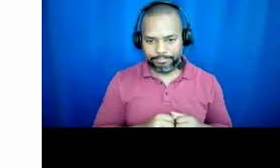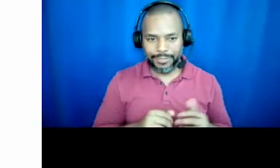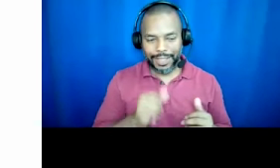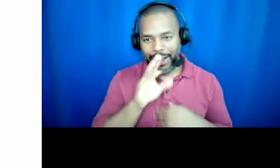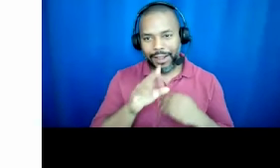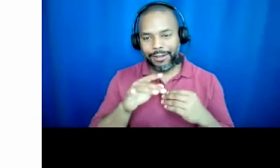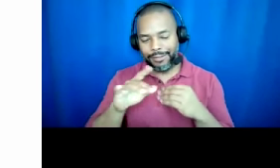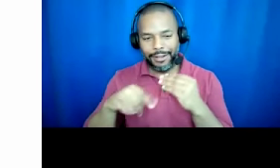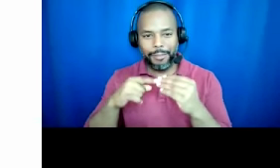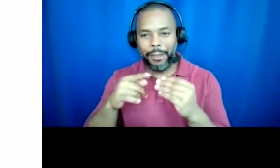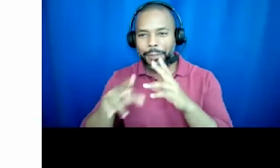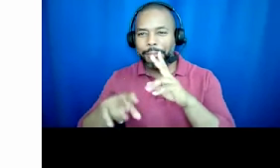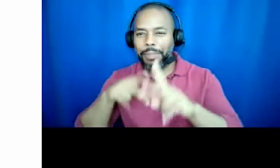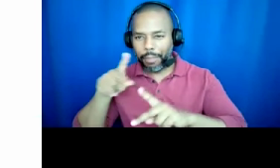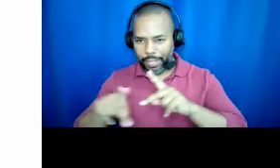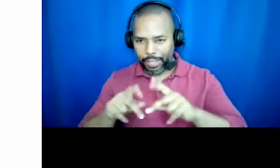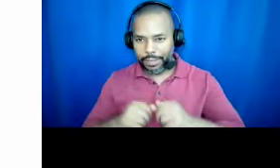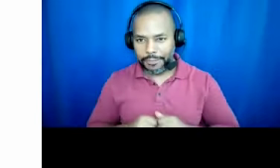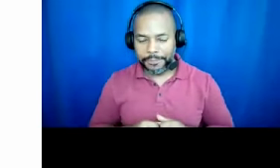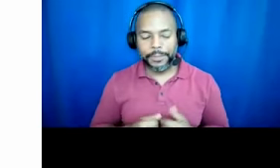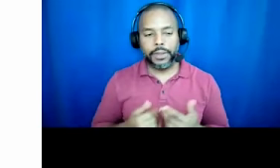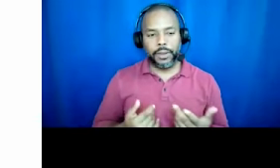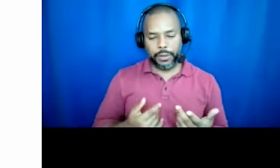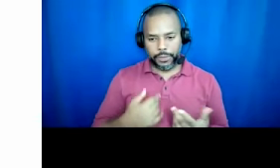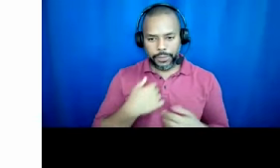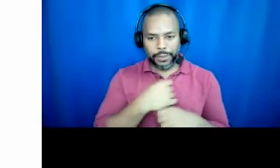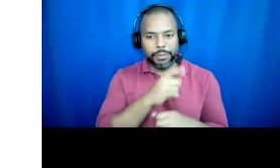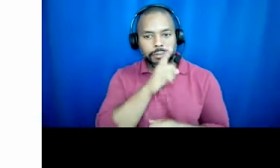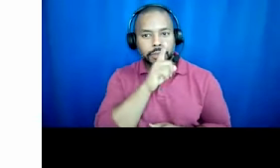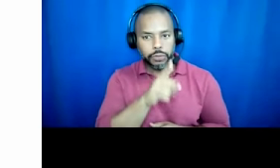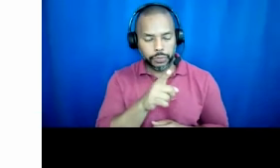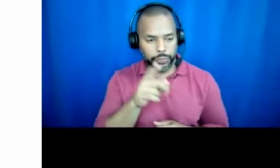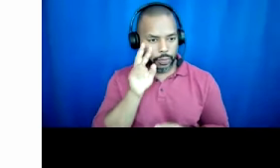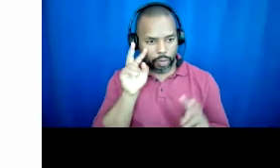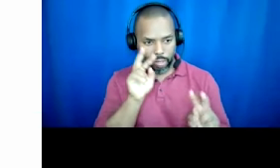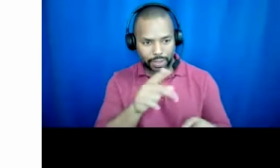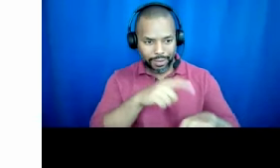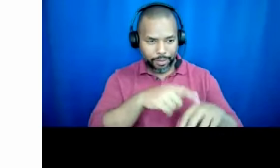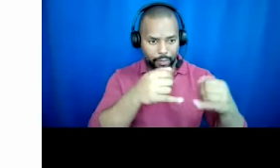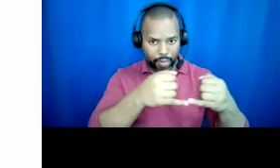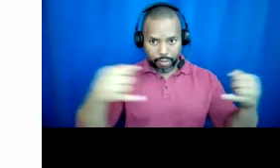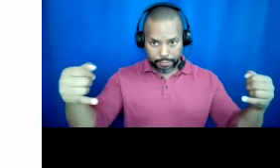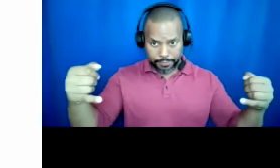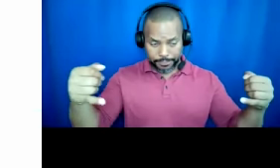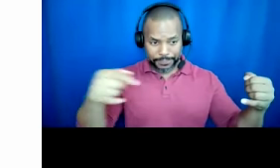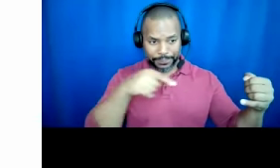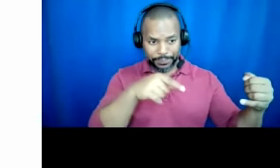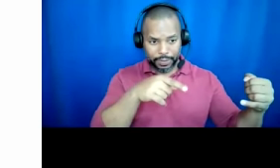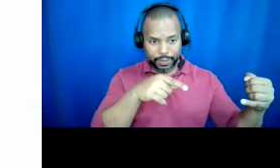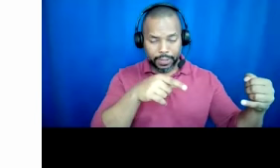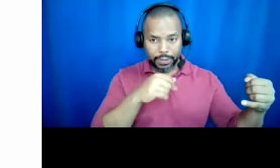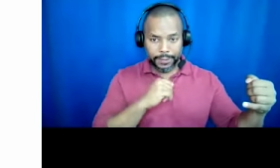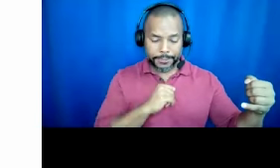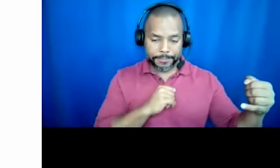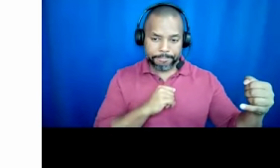So, we also want to make sure that we are taking a look at the timeline because it follows, but it's a little bit different